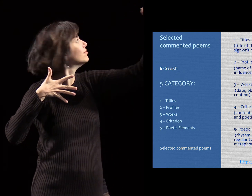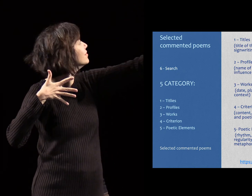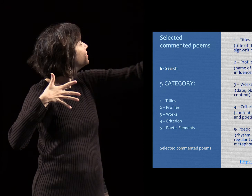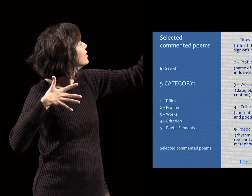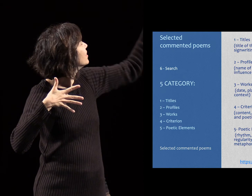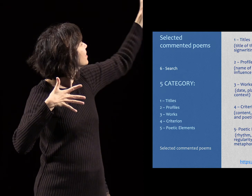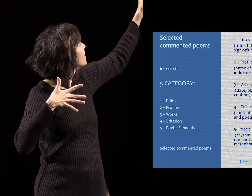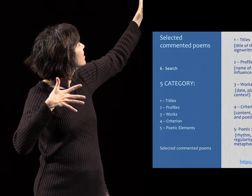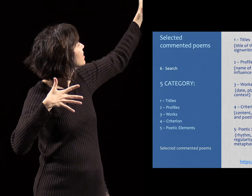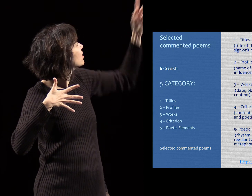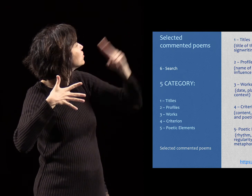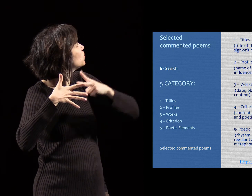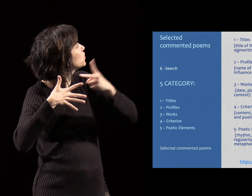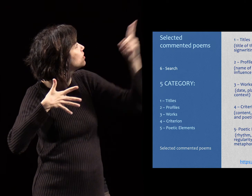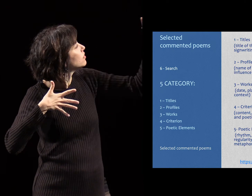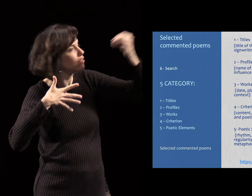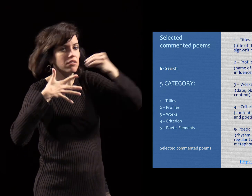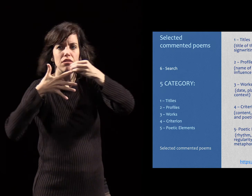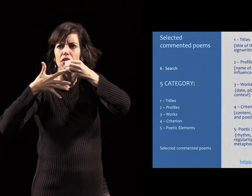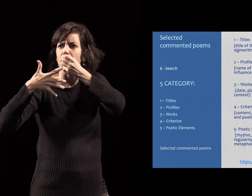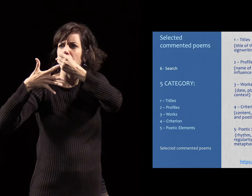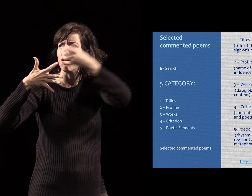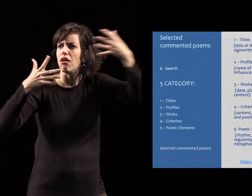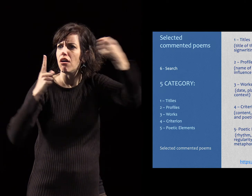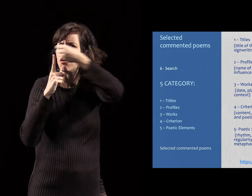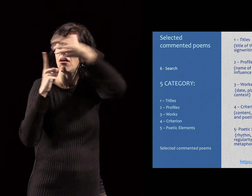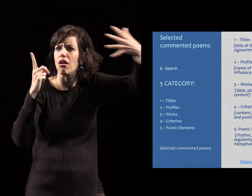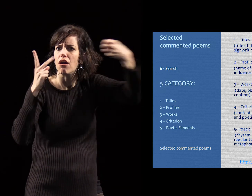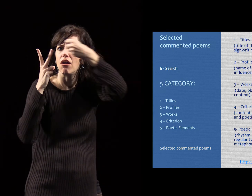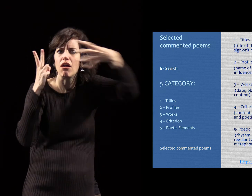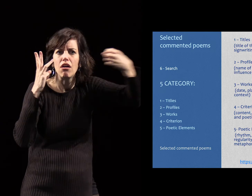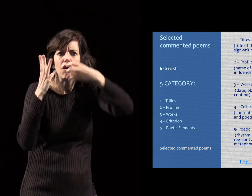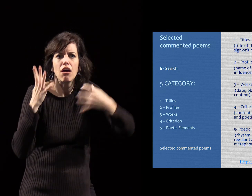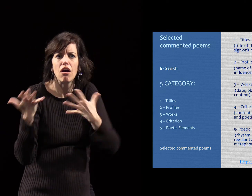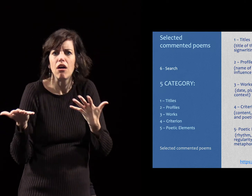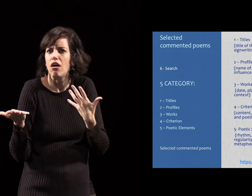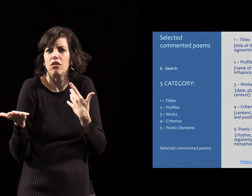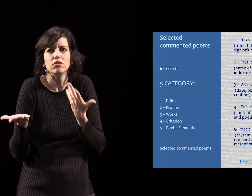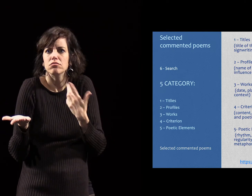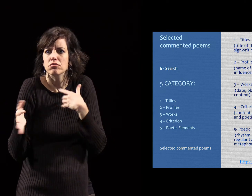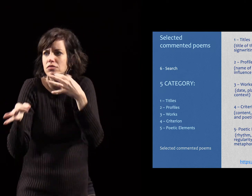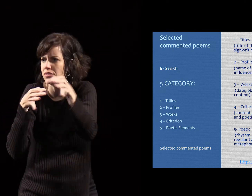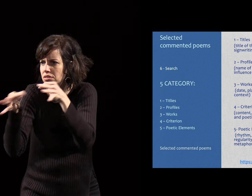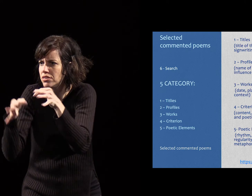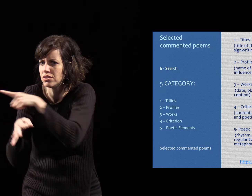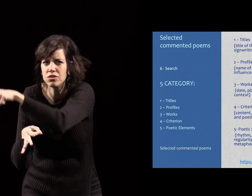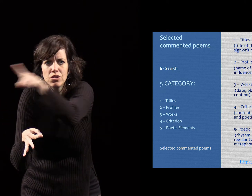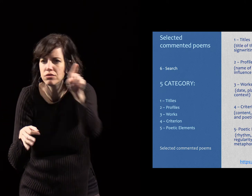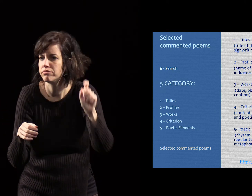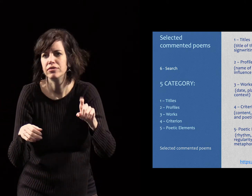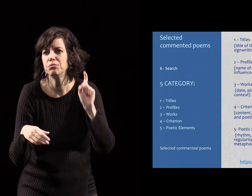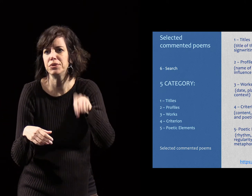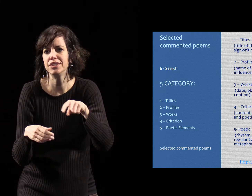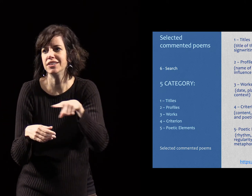And the second one, profiles. But again, I don't have time to expand on each of these today.